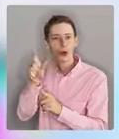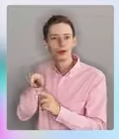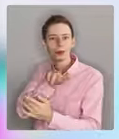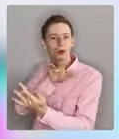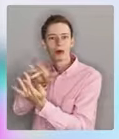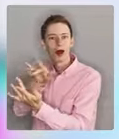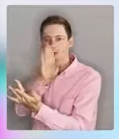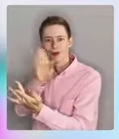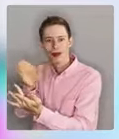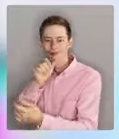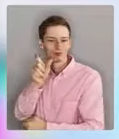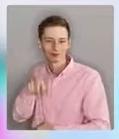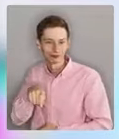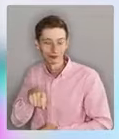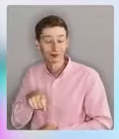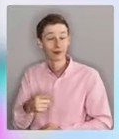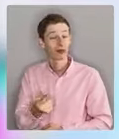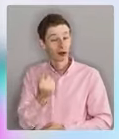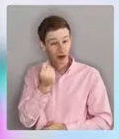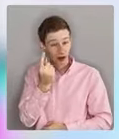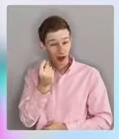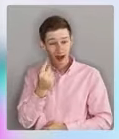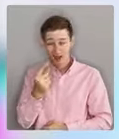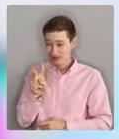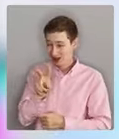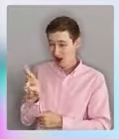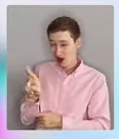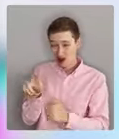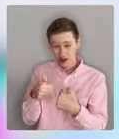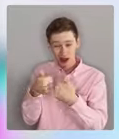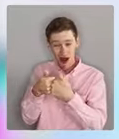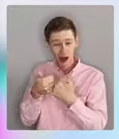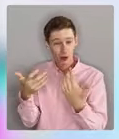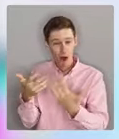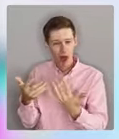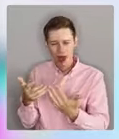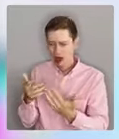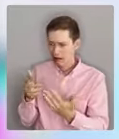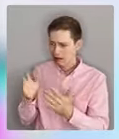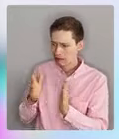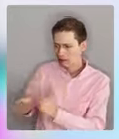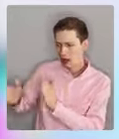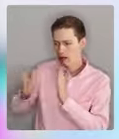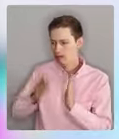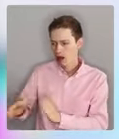One of the challenges of VR is coordinating where and how to meet up in game,